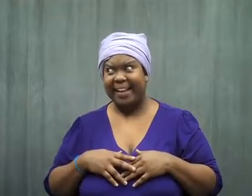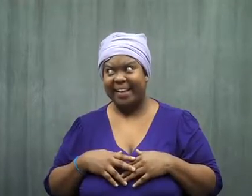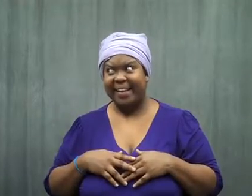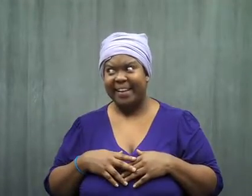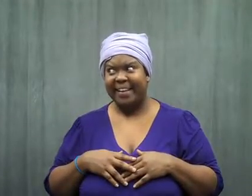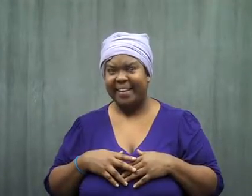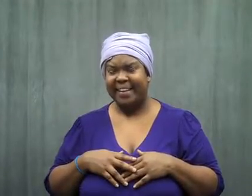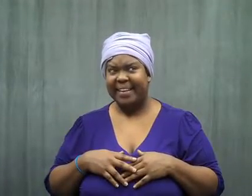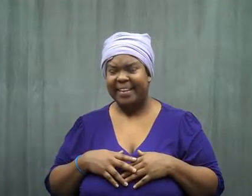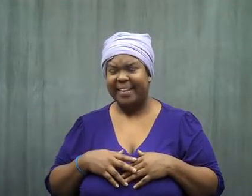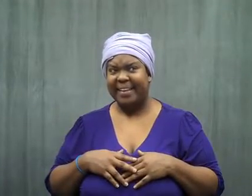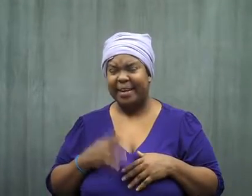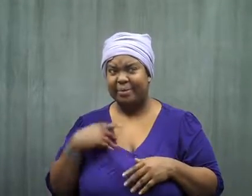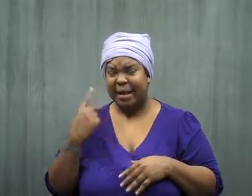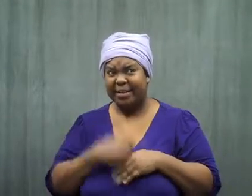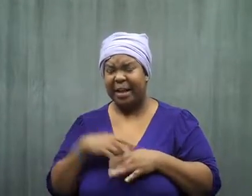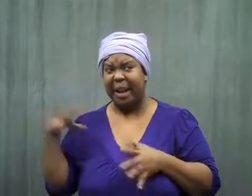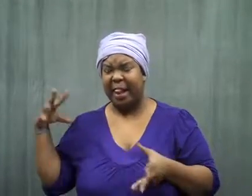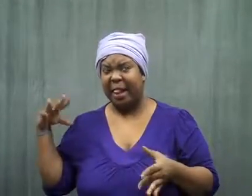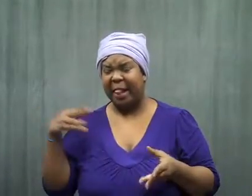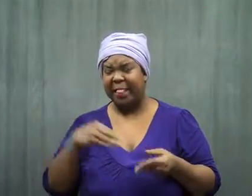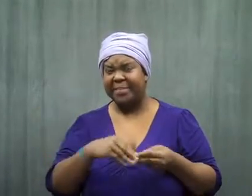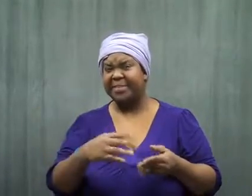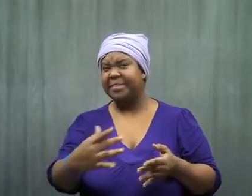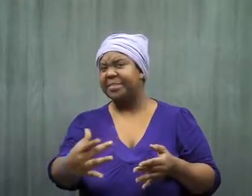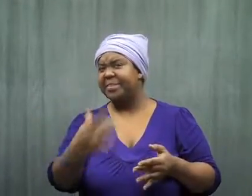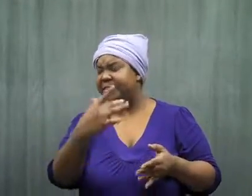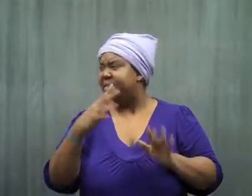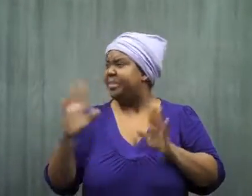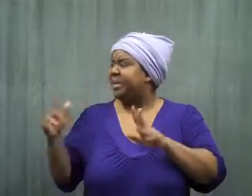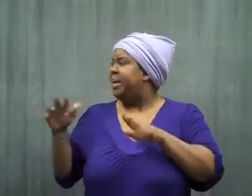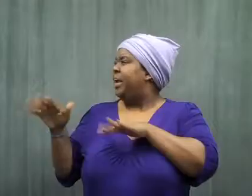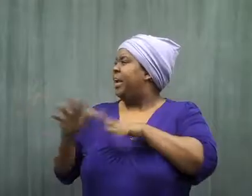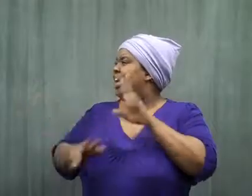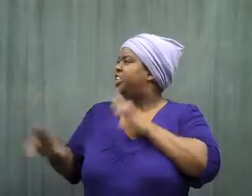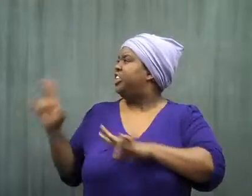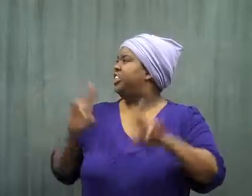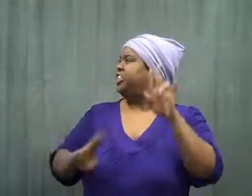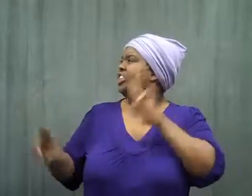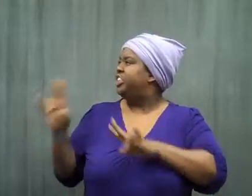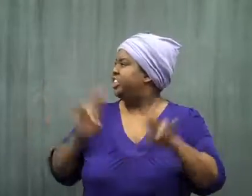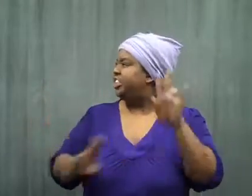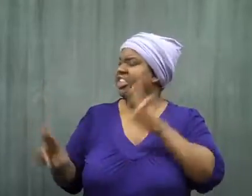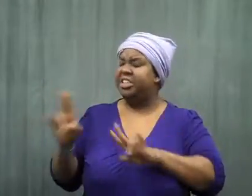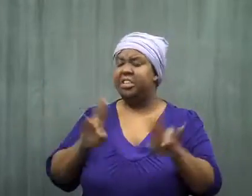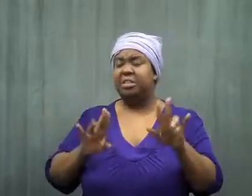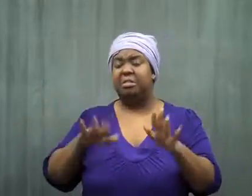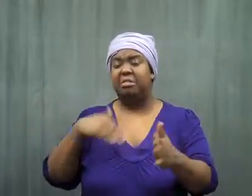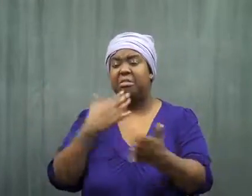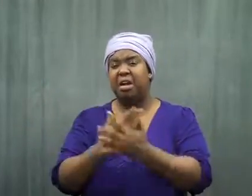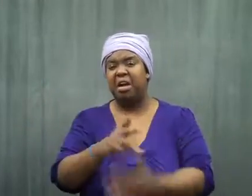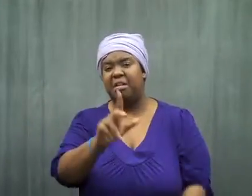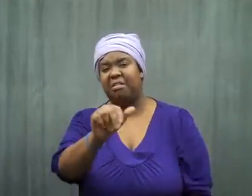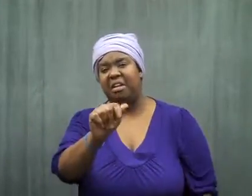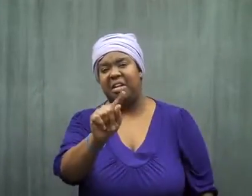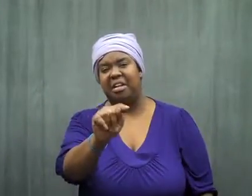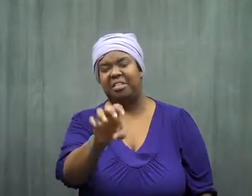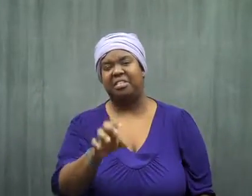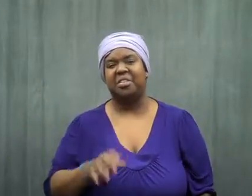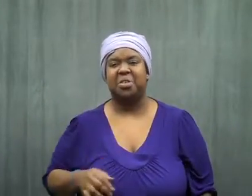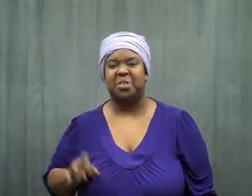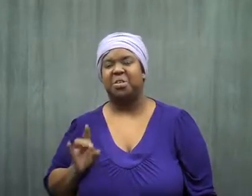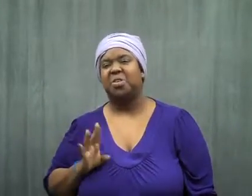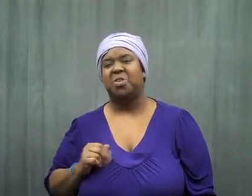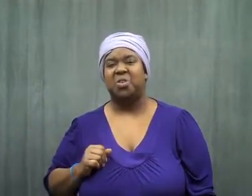Imagine all the things that happened this day!